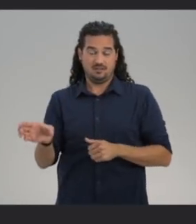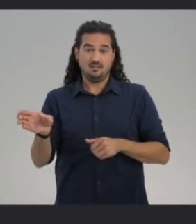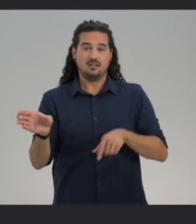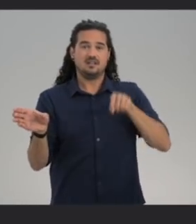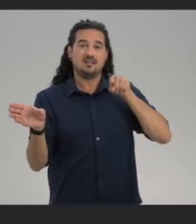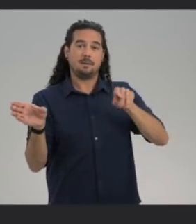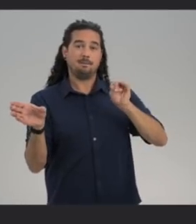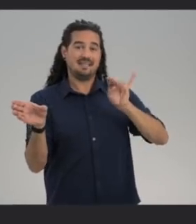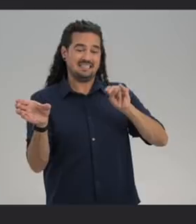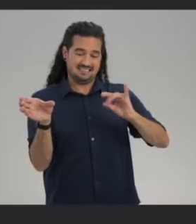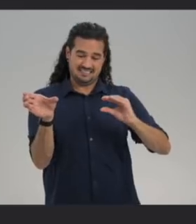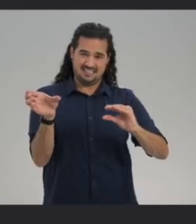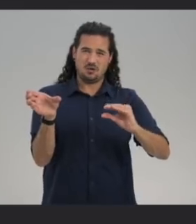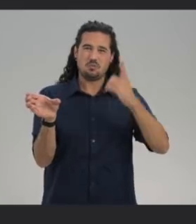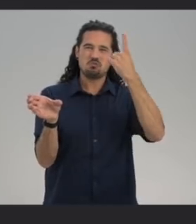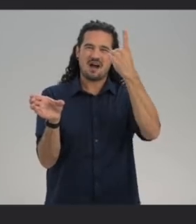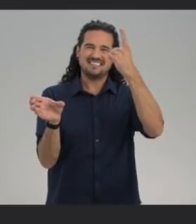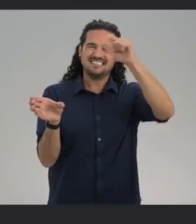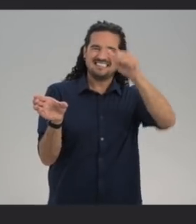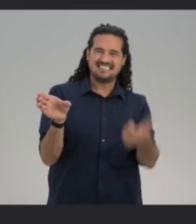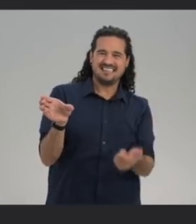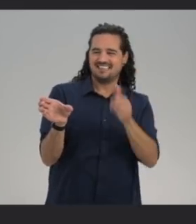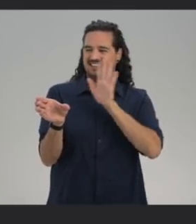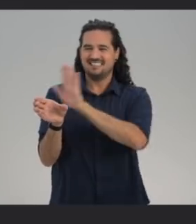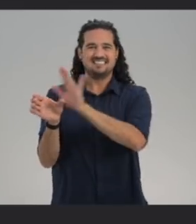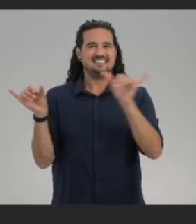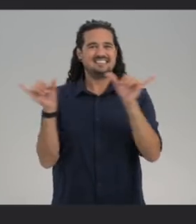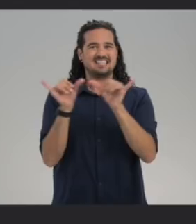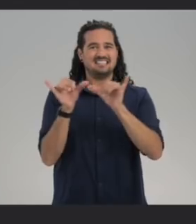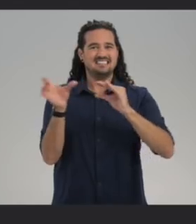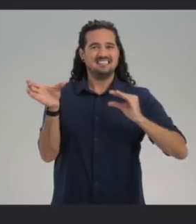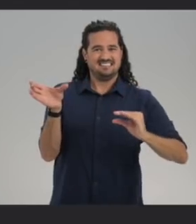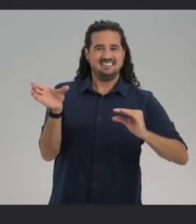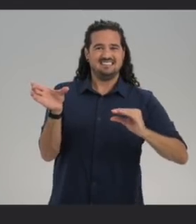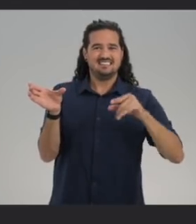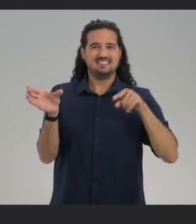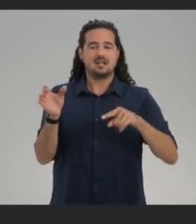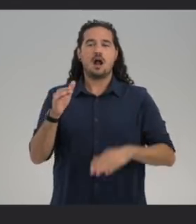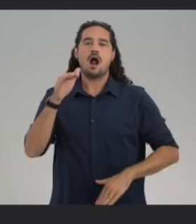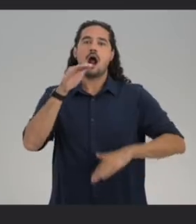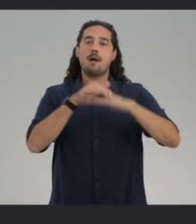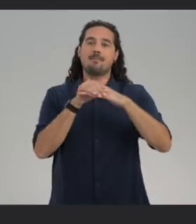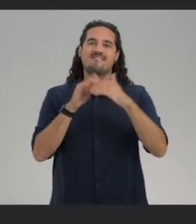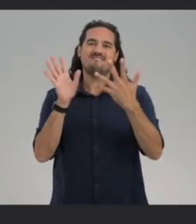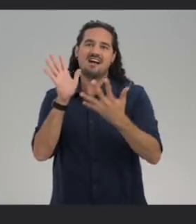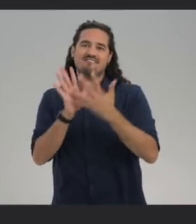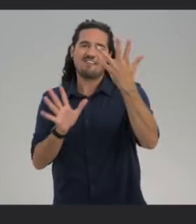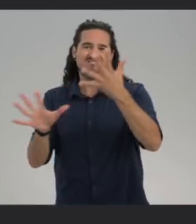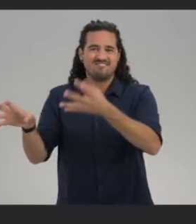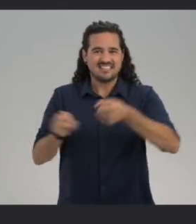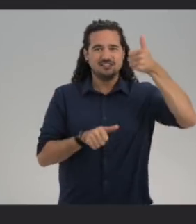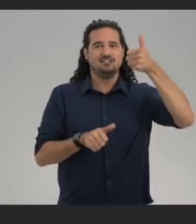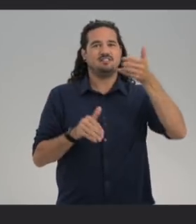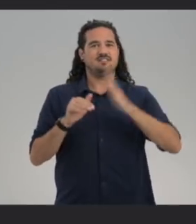the mini is just one-tenth the size, and yet it's up to five times faster.